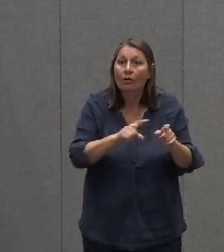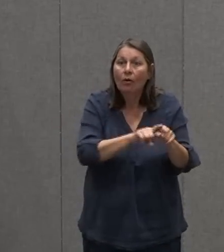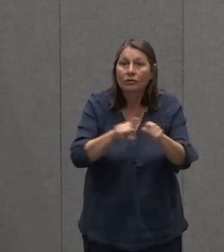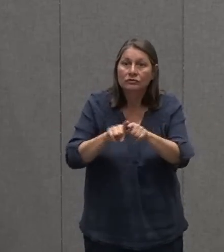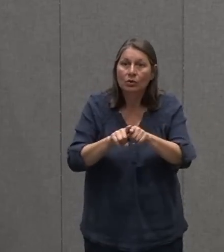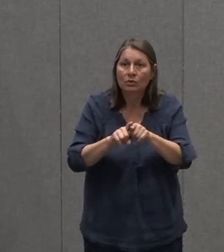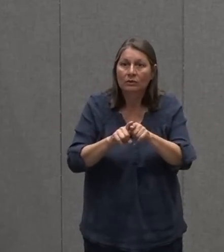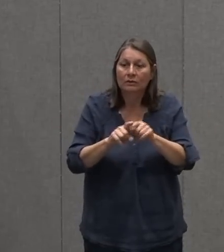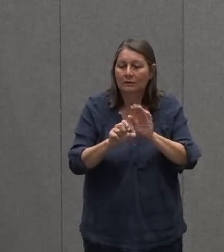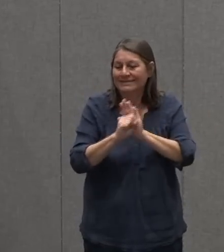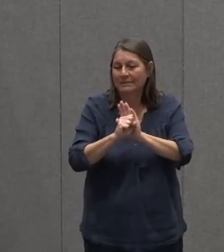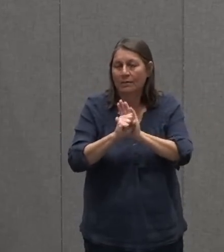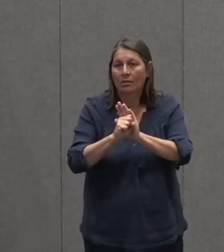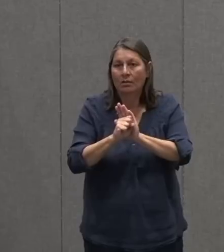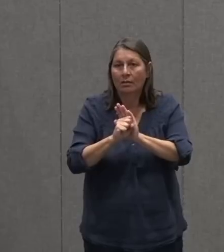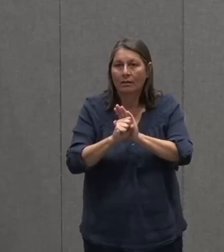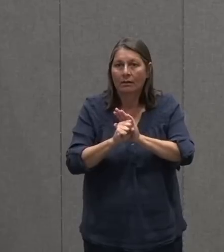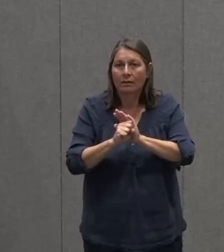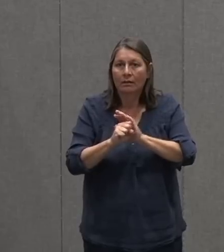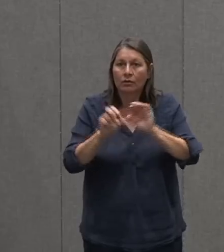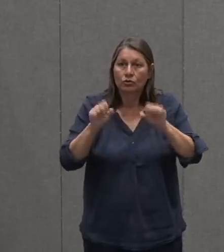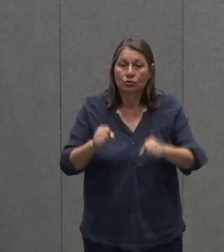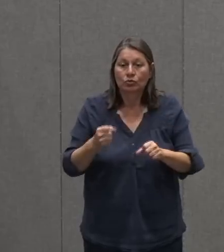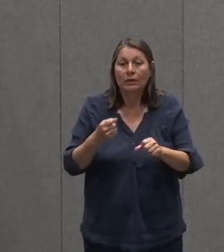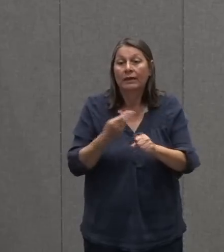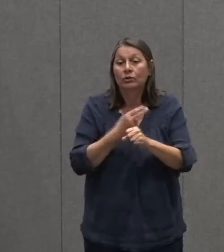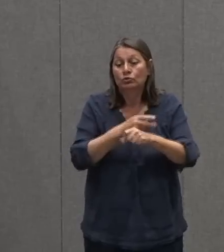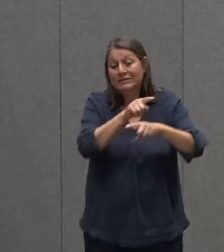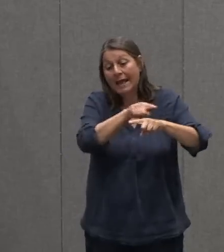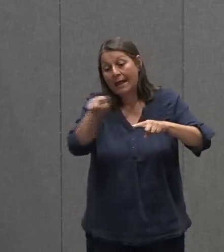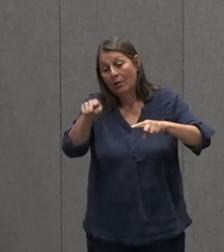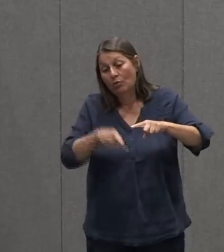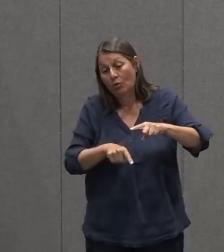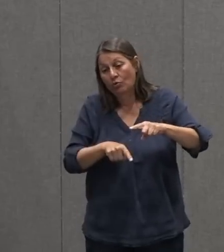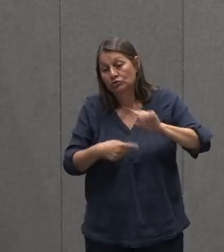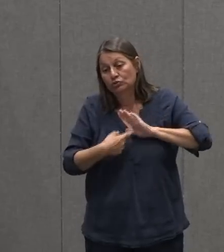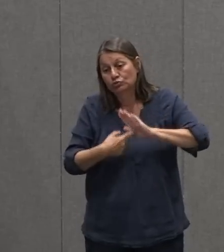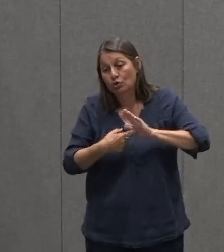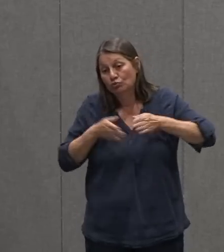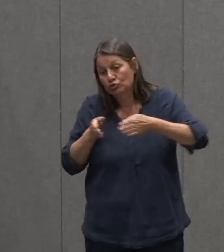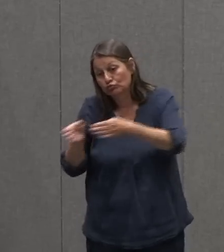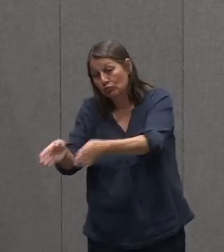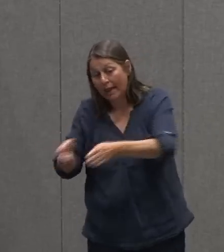So for example, we can use arrows to show direction. Maybe they're going left to right,